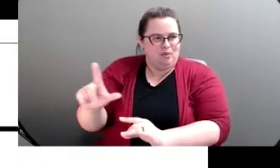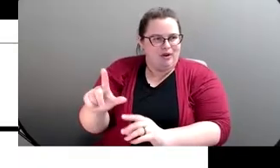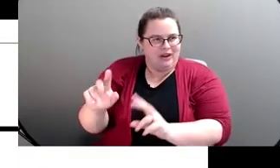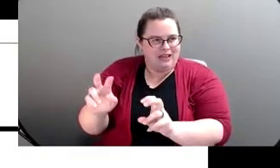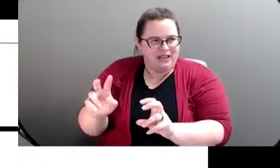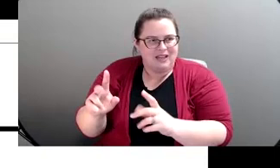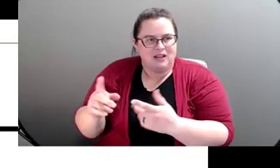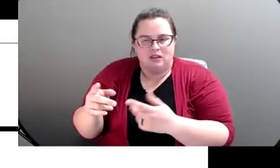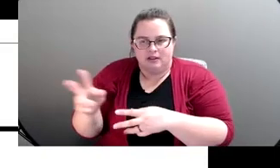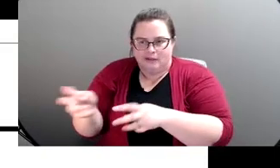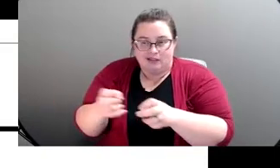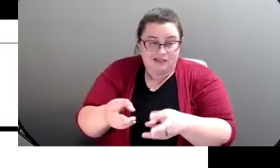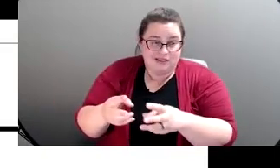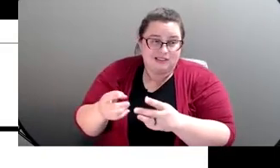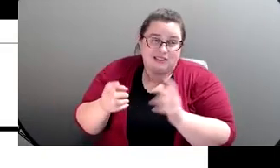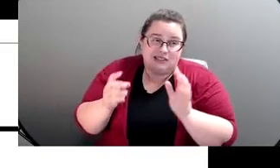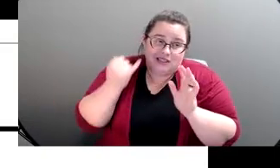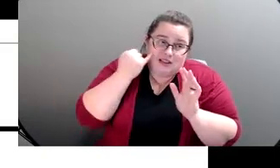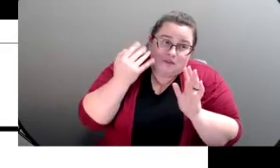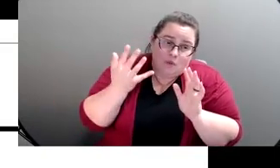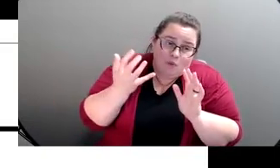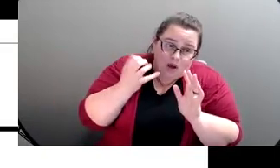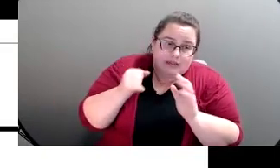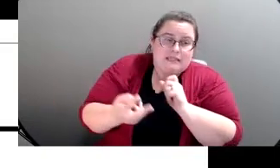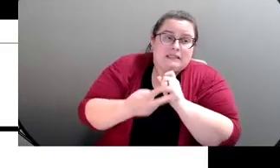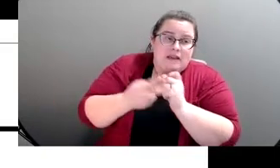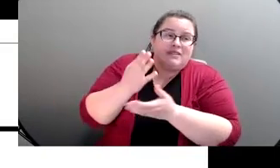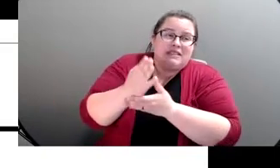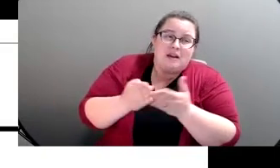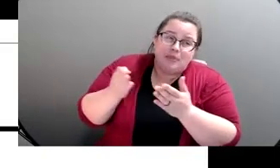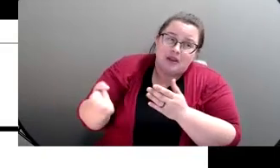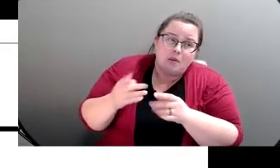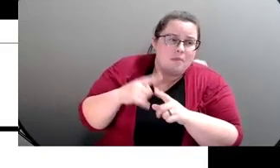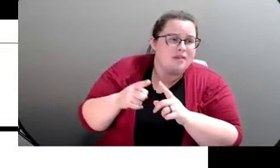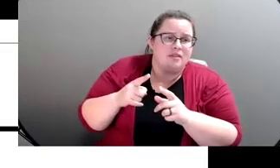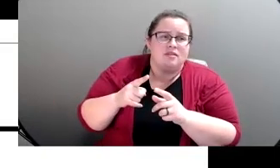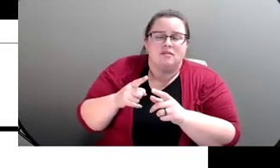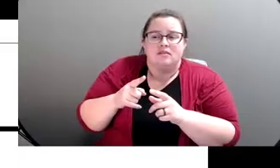If you want to, you can save some comments there, but then add some more substance to it